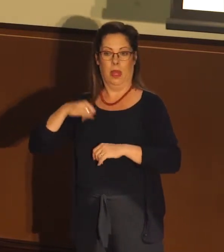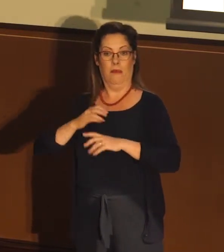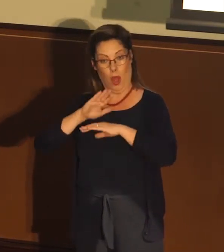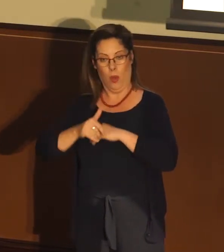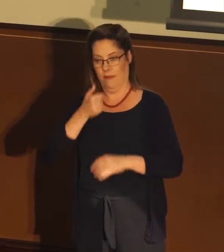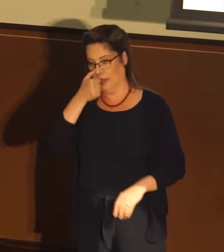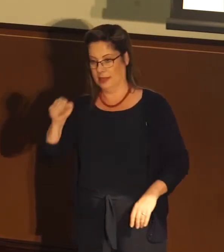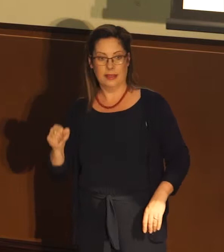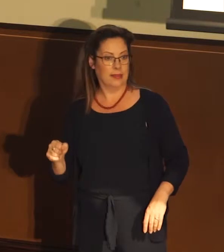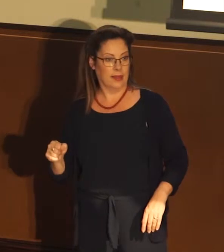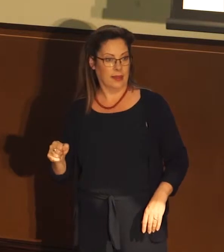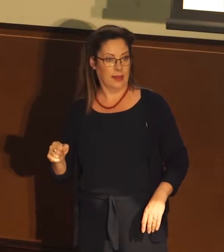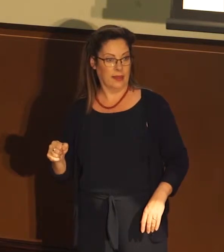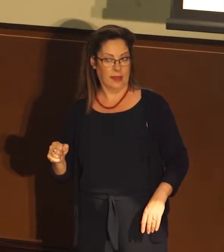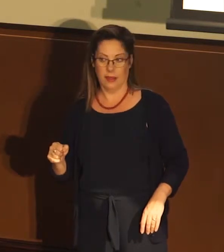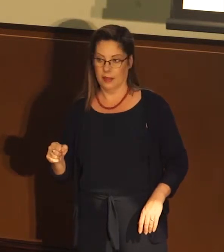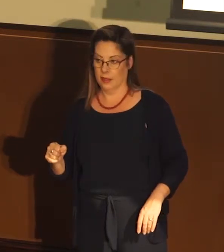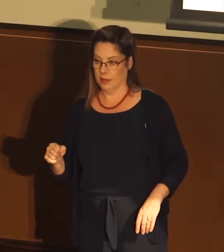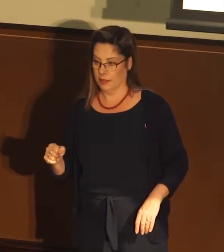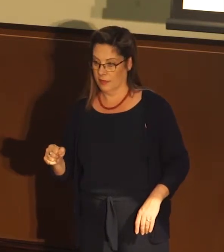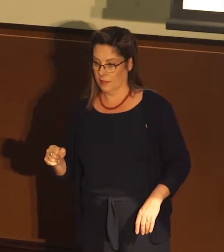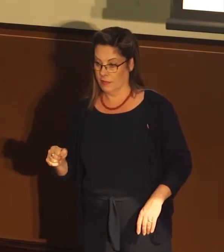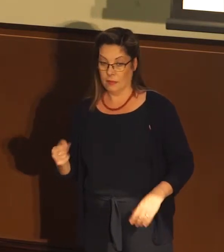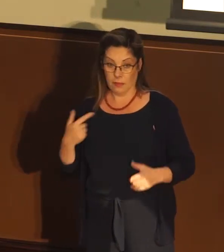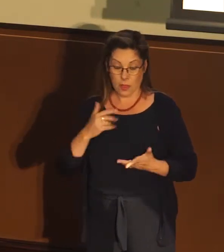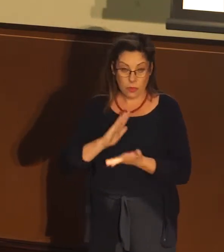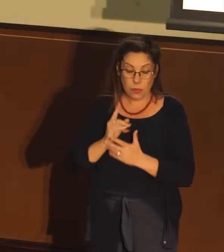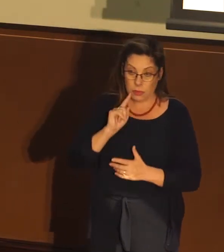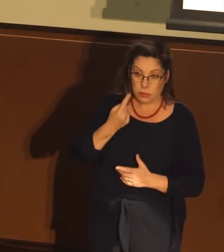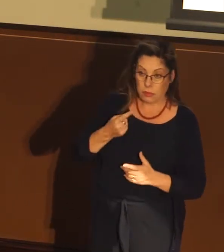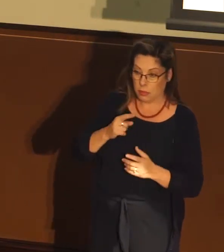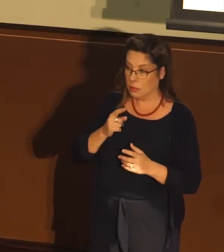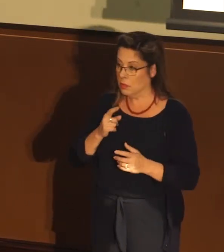Do we actually have a plan to recruit people who are 56 and over?